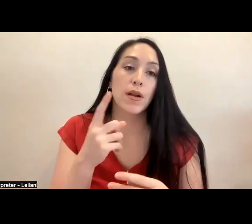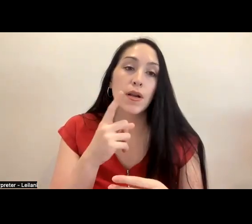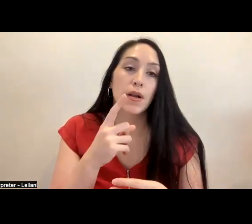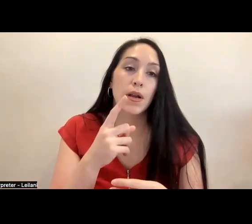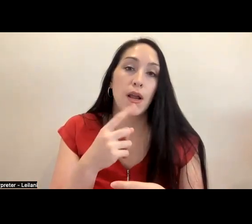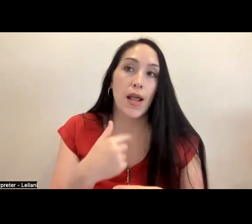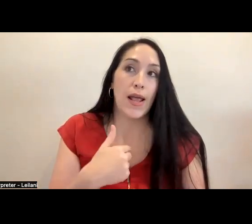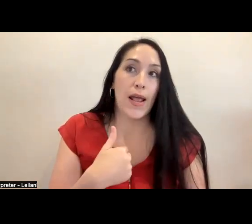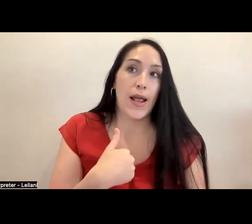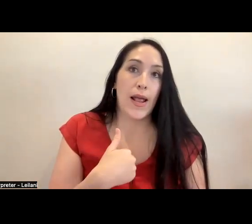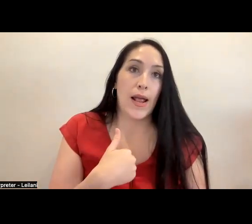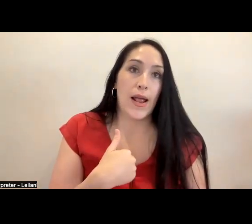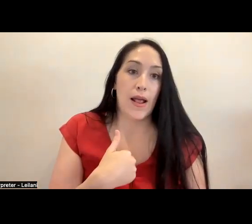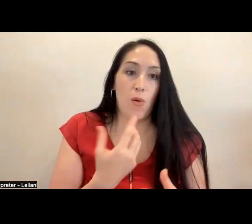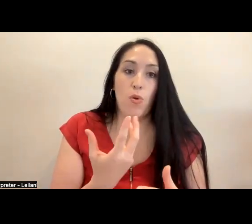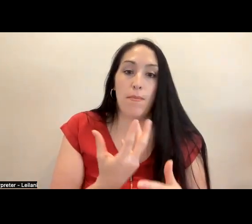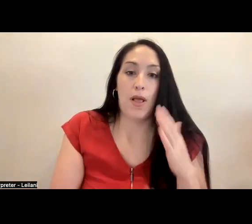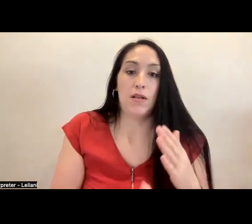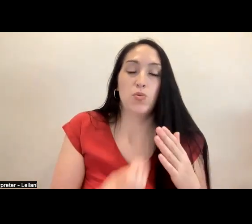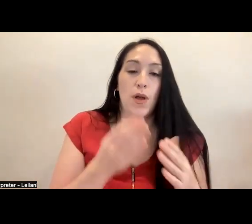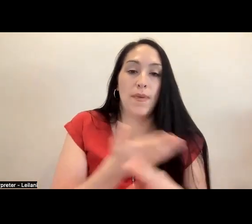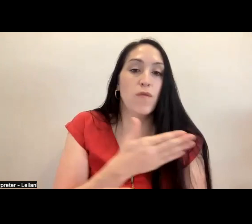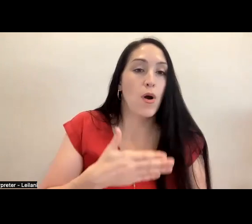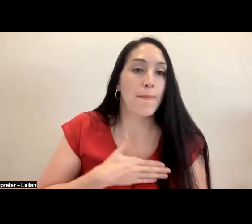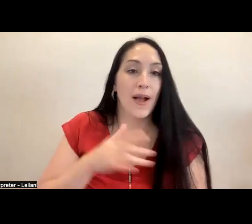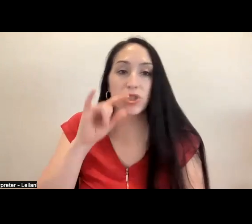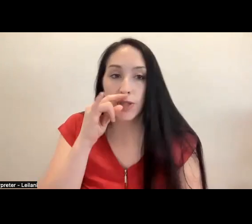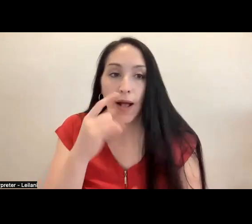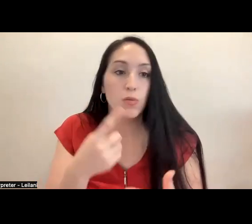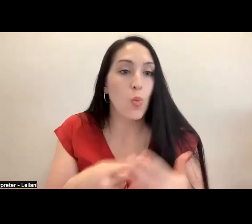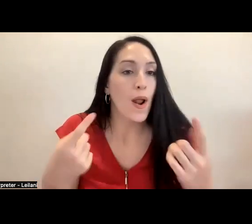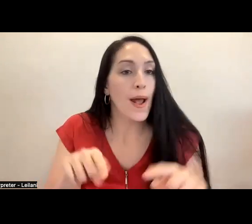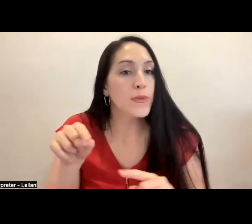12:01:12 So what happens to this account? So the question is, my I, my son's primary